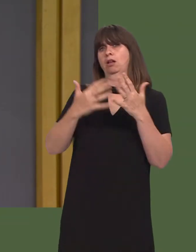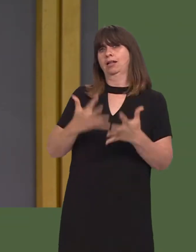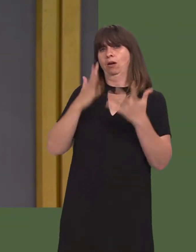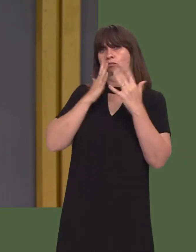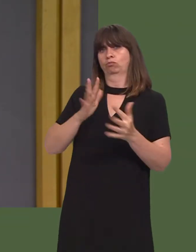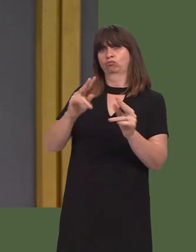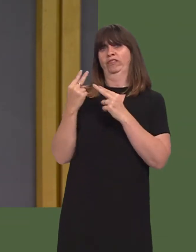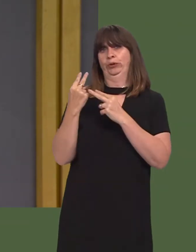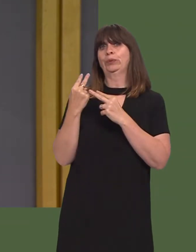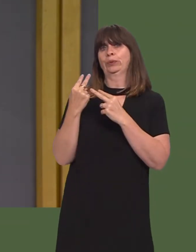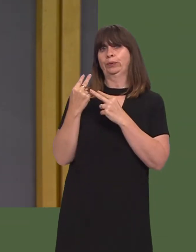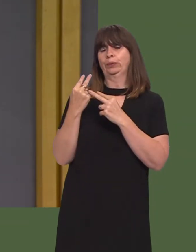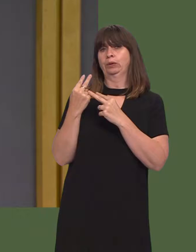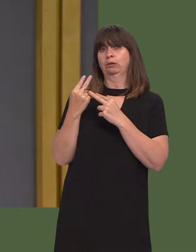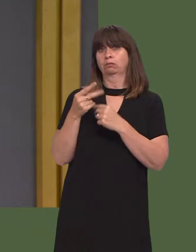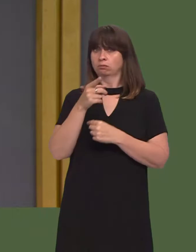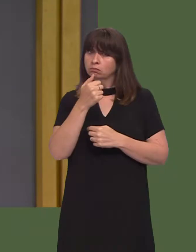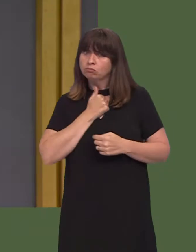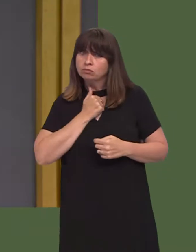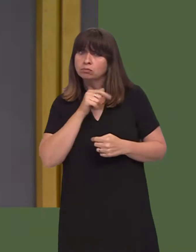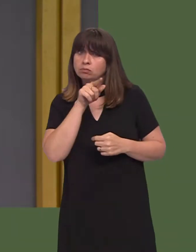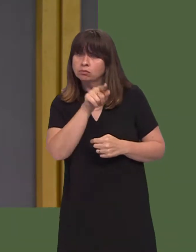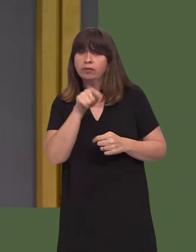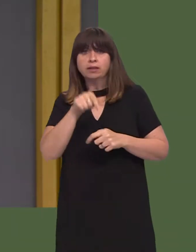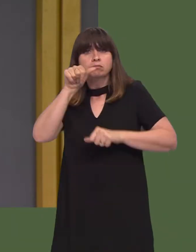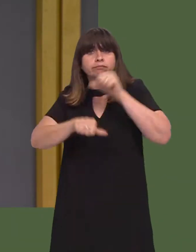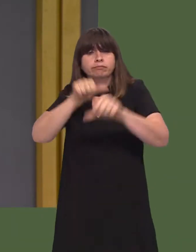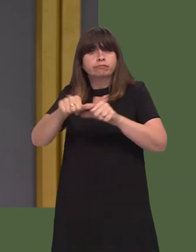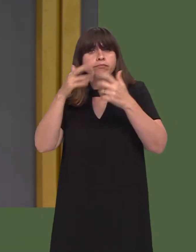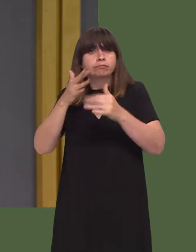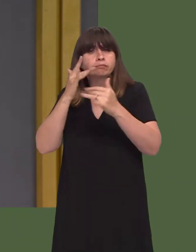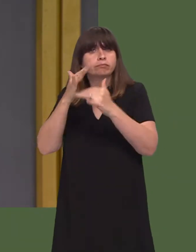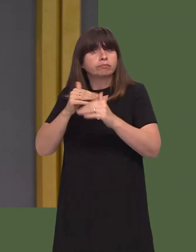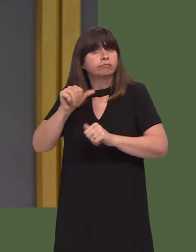steps were under review. Will the First Minister confirm whether that process and those further